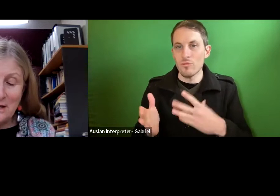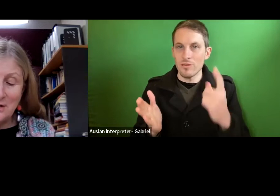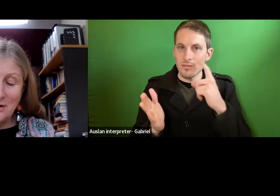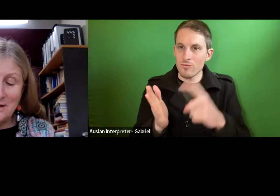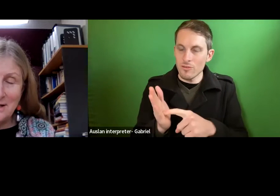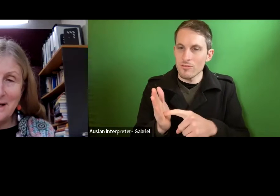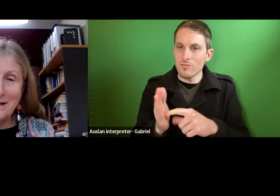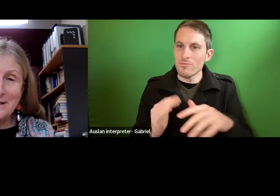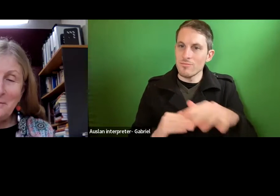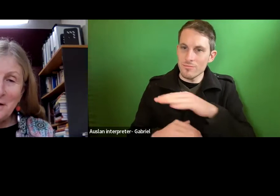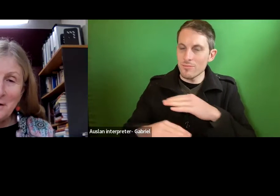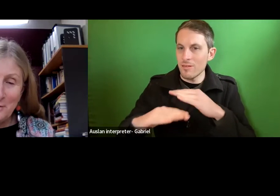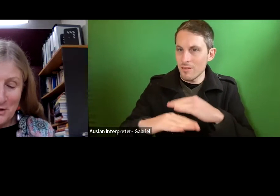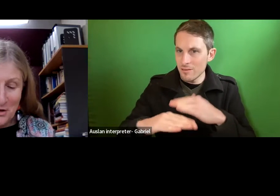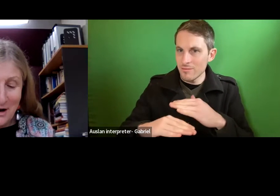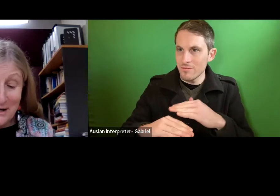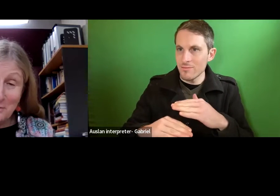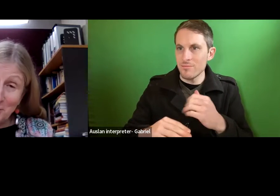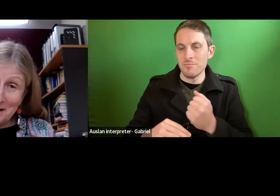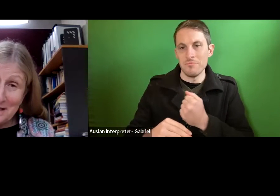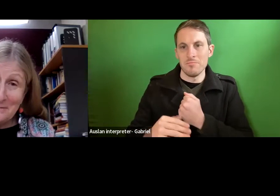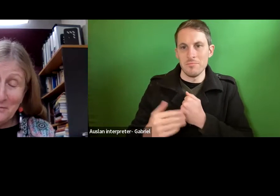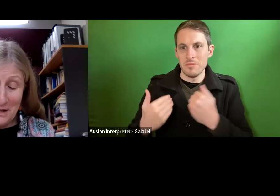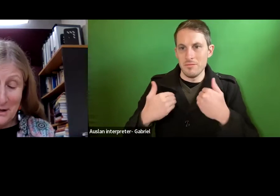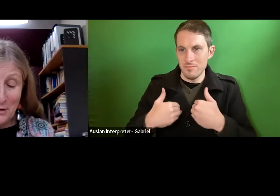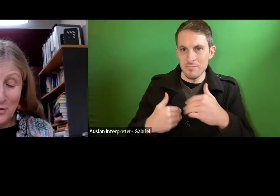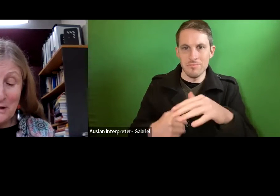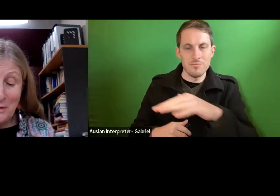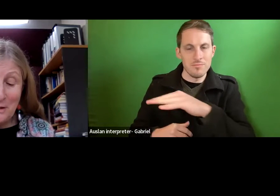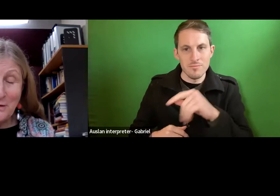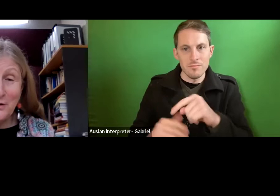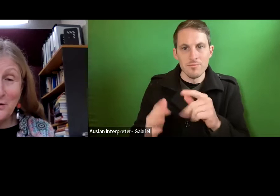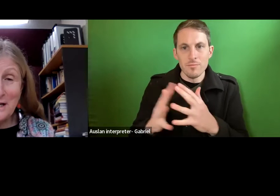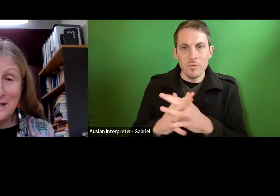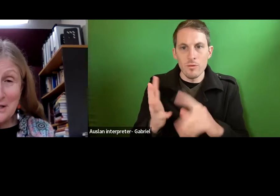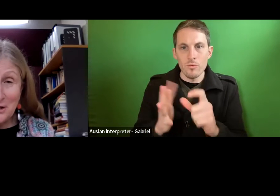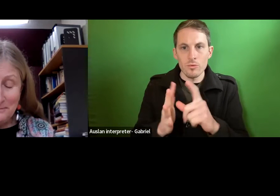custodians, the land from which I am presenting, the Whadjuk people of the Noongar nation.